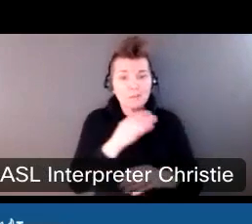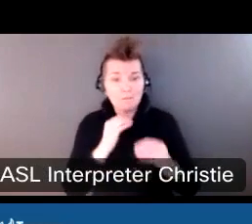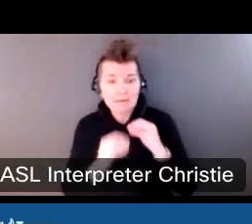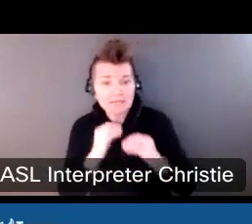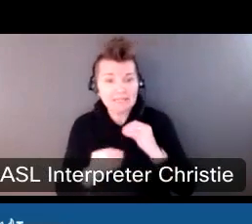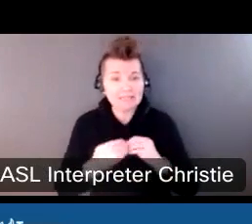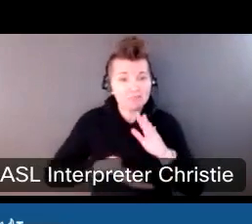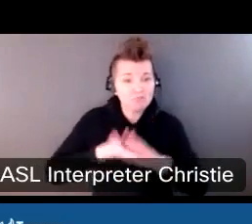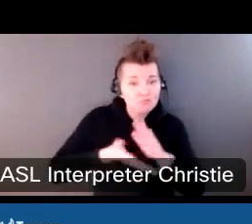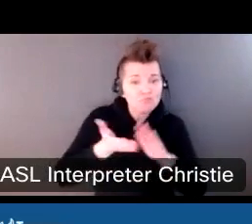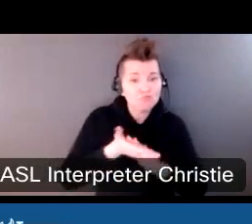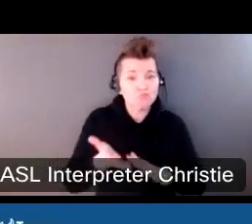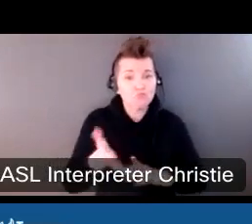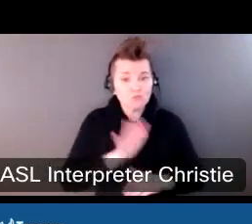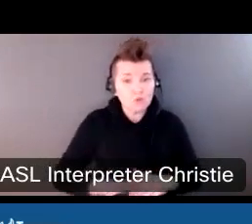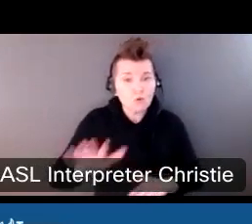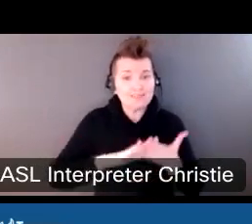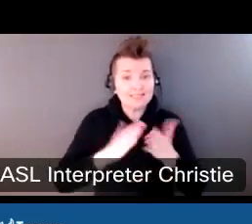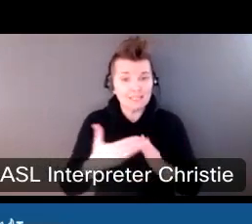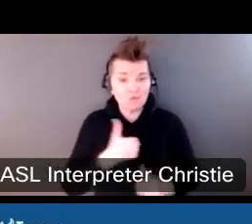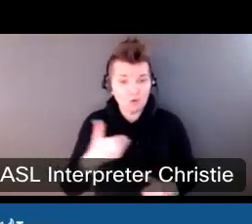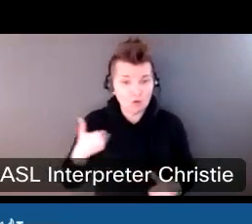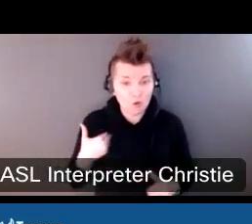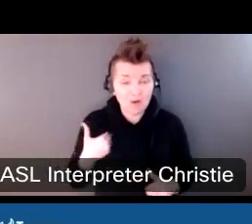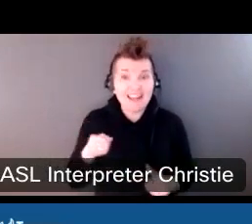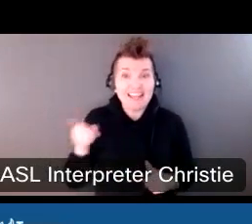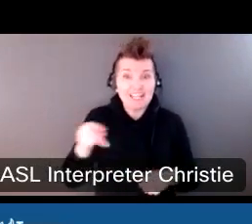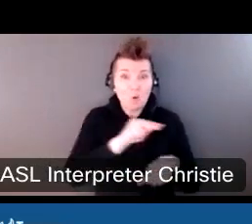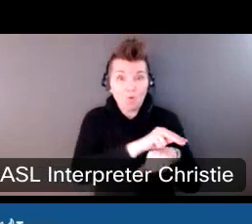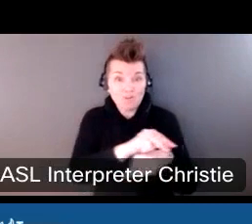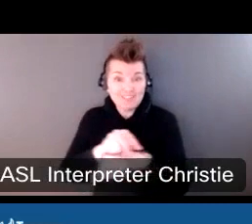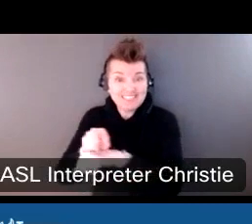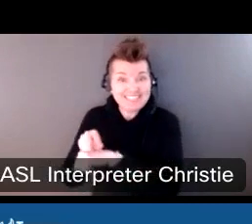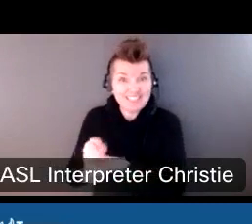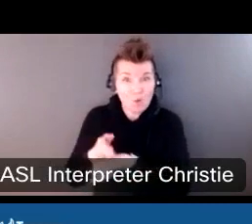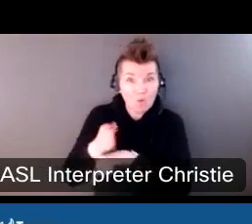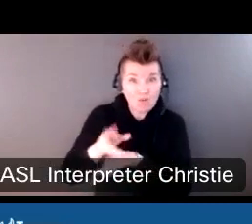He also oversees the operation of the over 2400 traffic signals across our city.